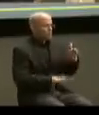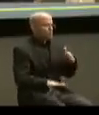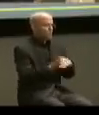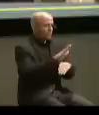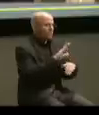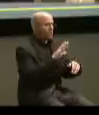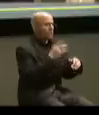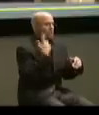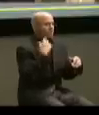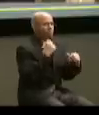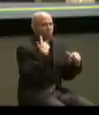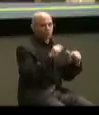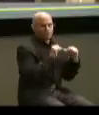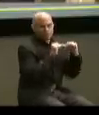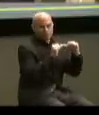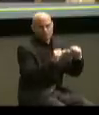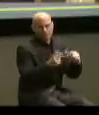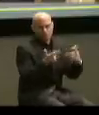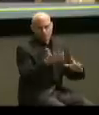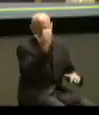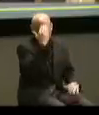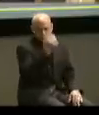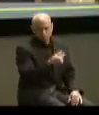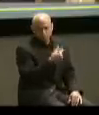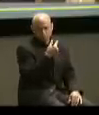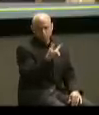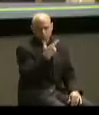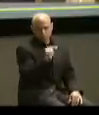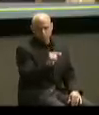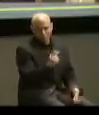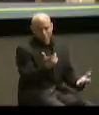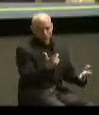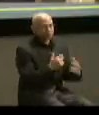OVERALL EXECUTIVE ORDER ON SUSTAINABILITY WHICH WE KNOW AS